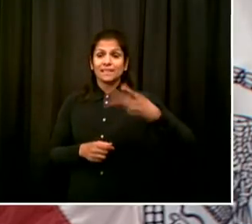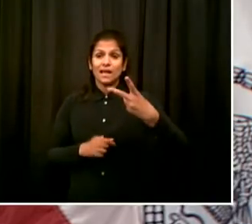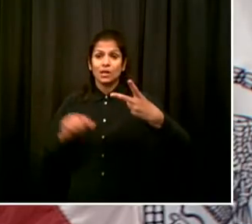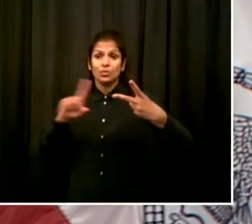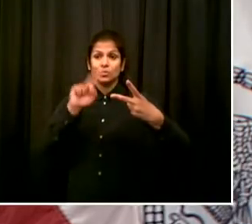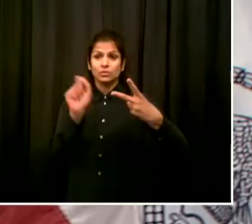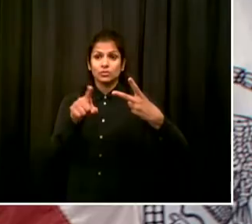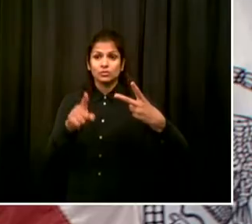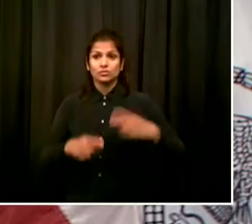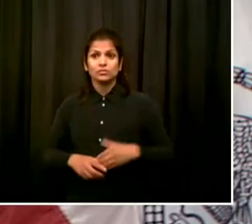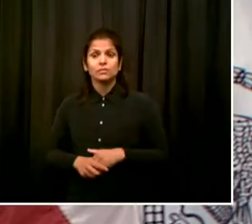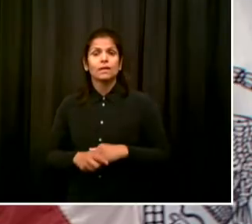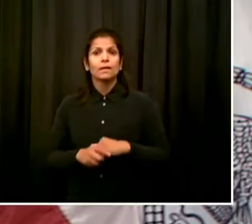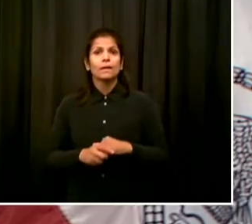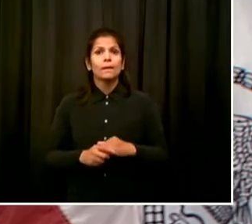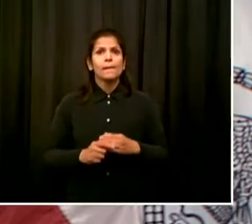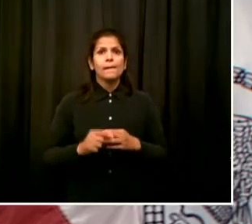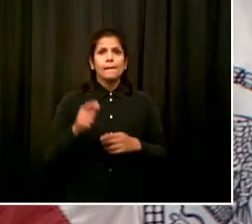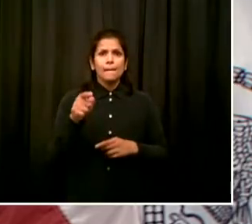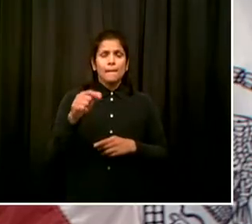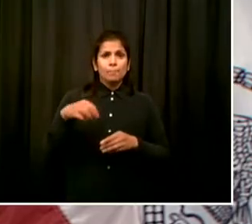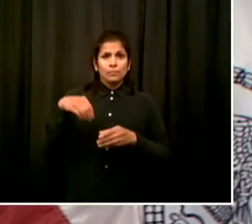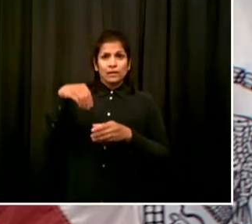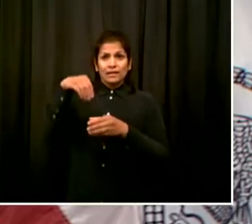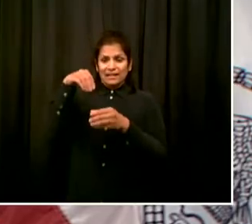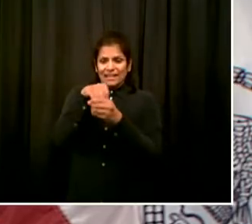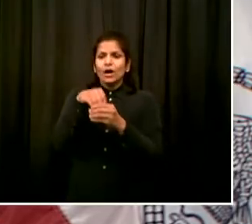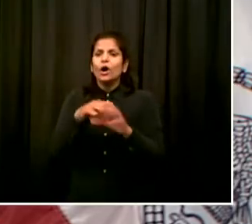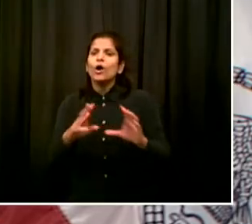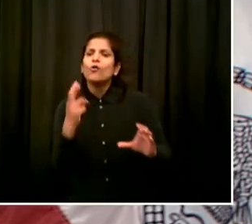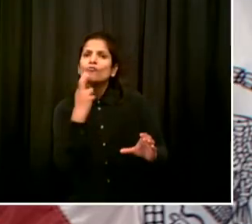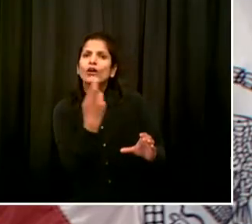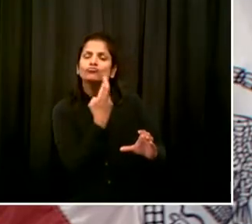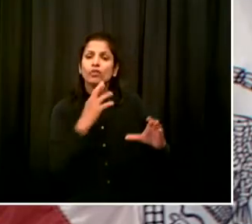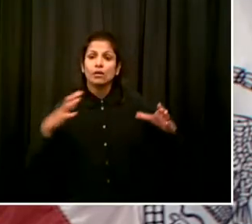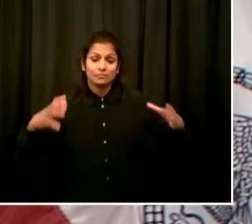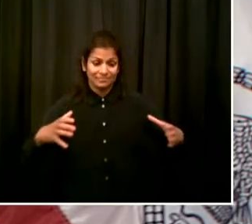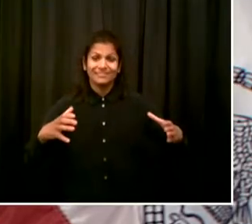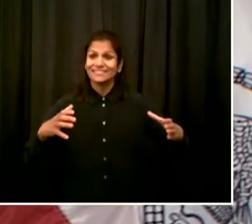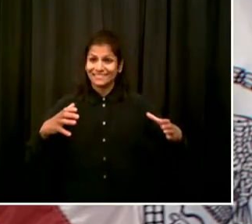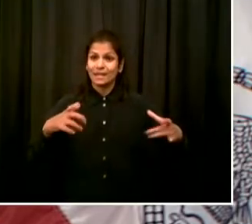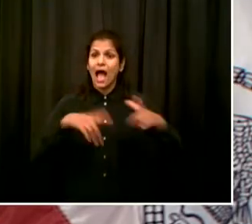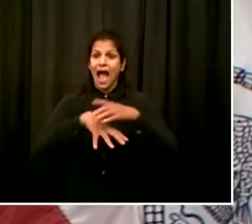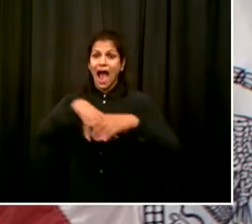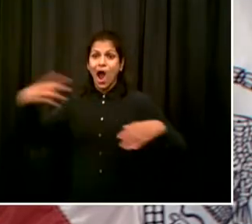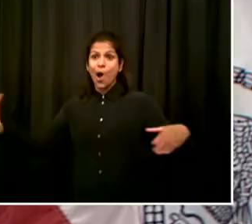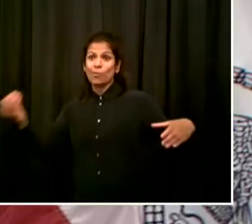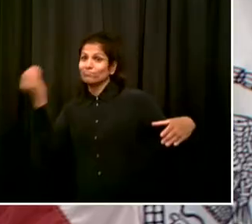HAVE ANY CLUE WHAT THE GOVERNOR'S